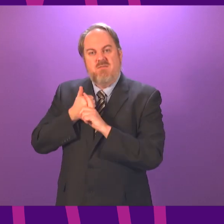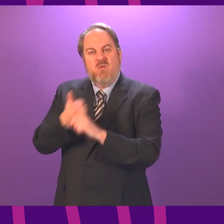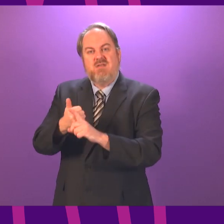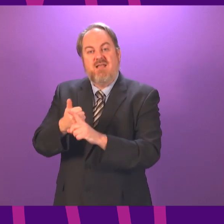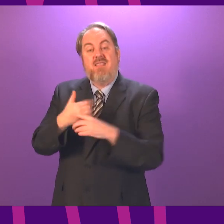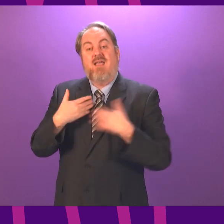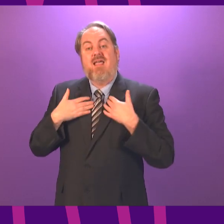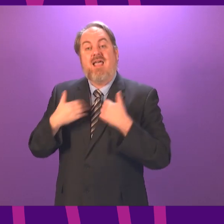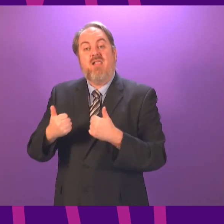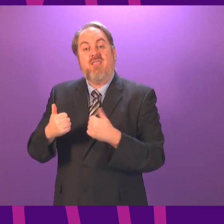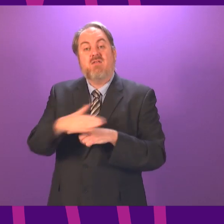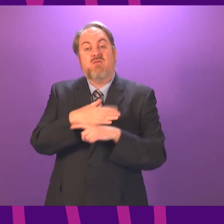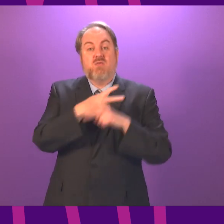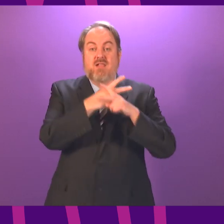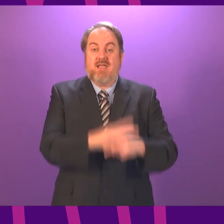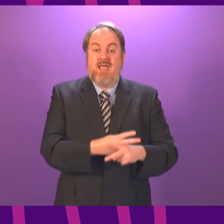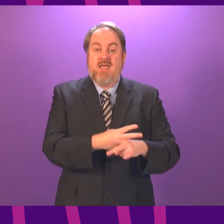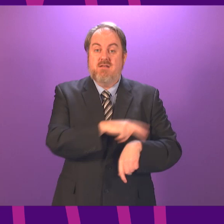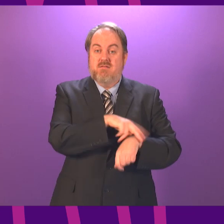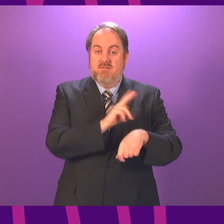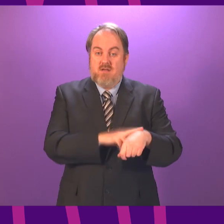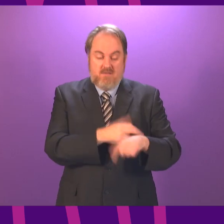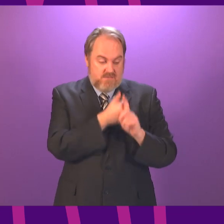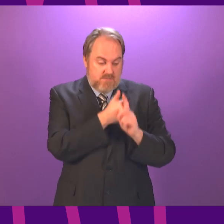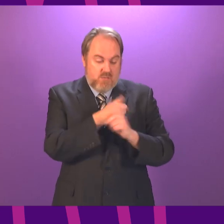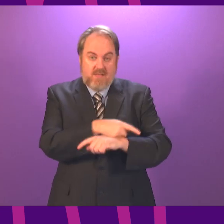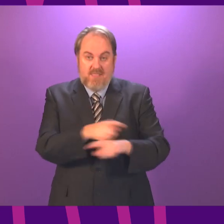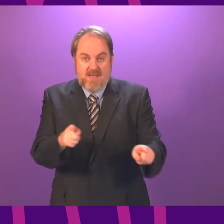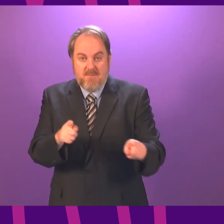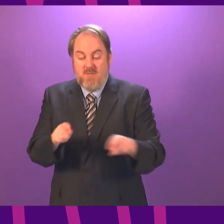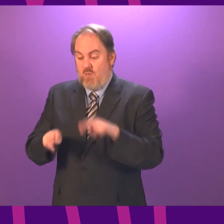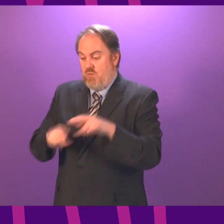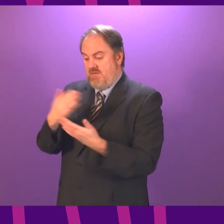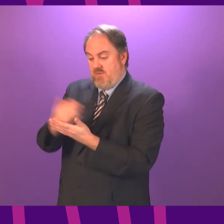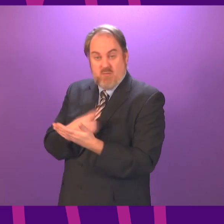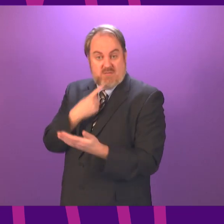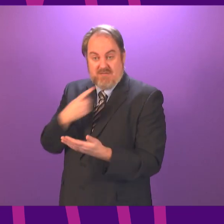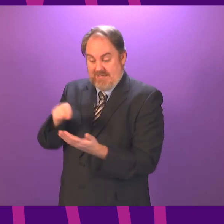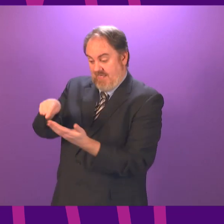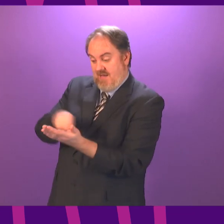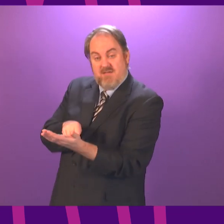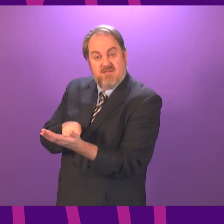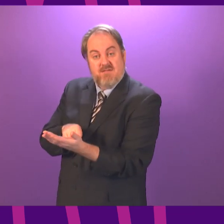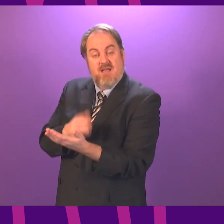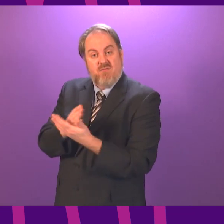care workforce during the pandemic” and it goes on to cover the steps that we are now taking to rebuild and remobilise the